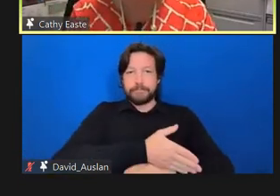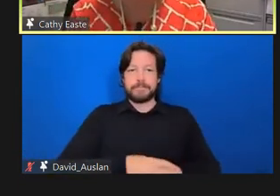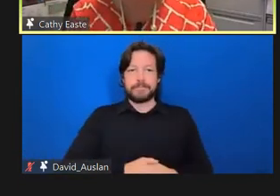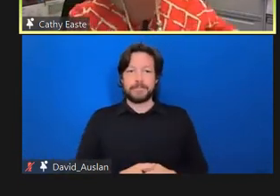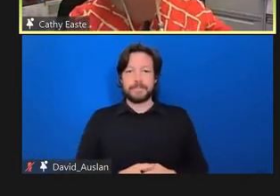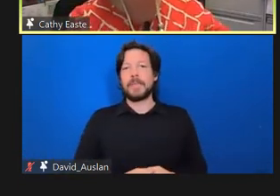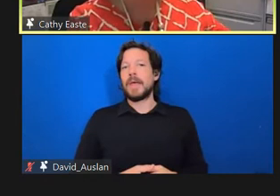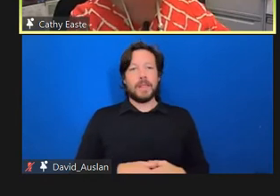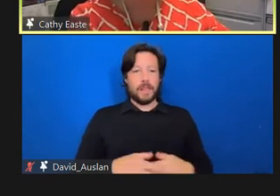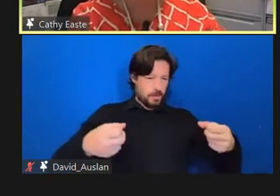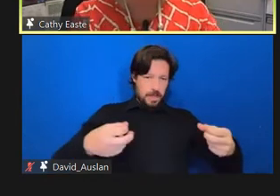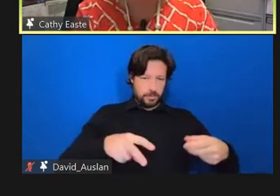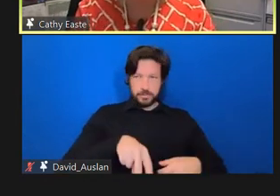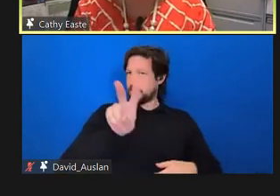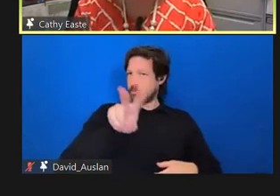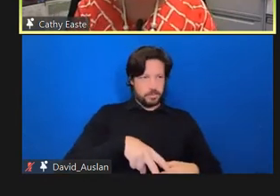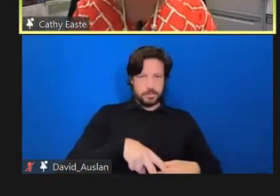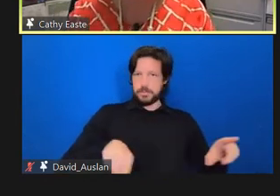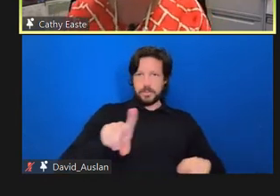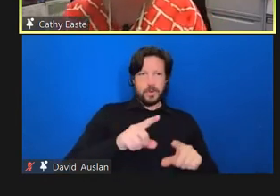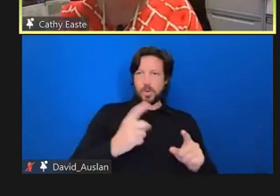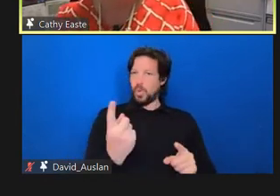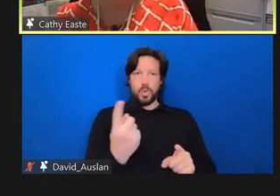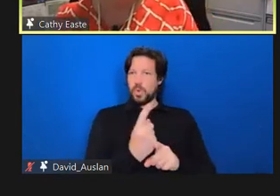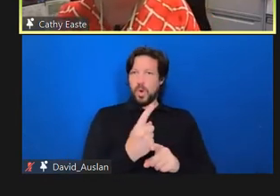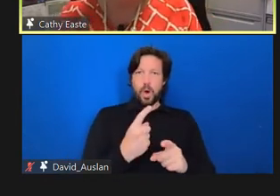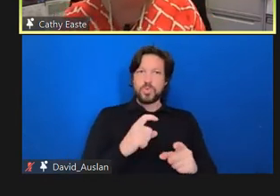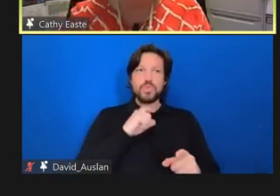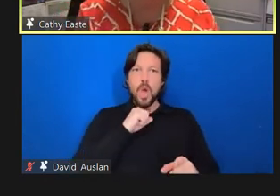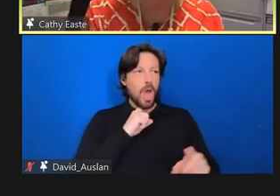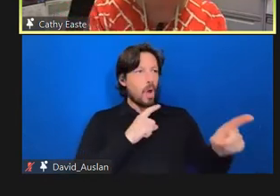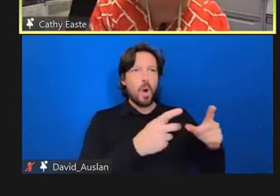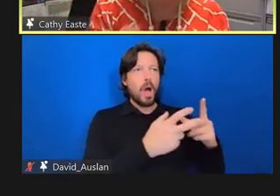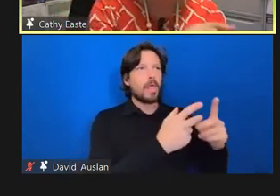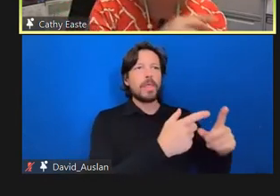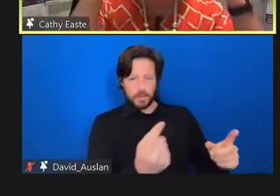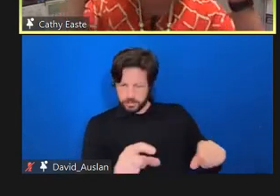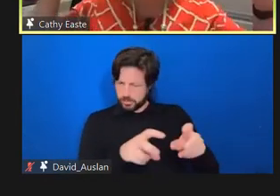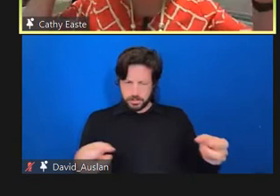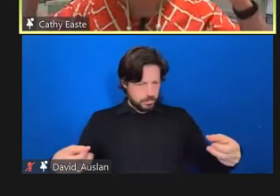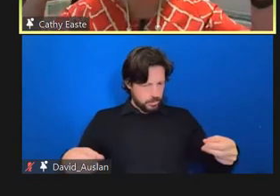but who's saying that? Did Riona say that or did someone else say that? Okay." And your mind is